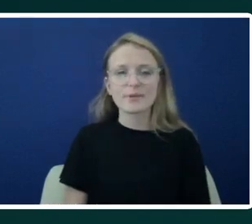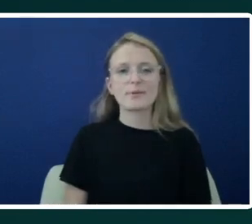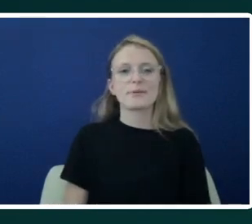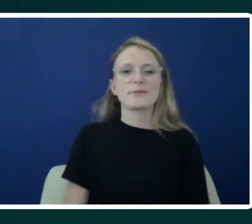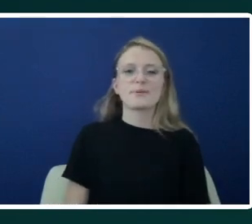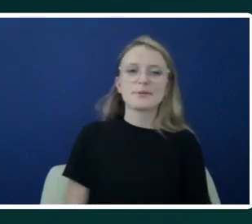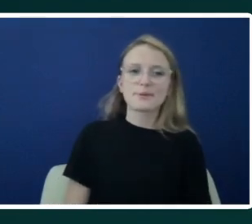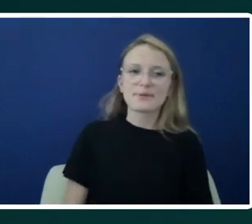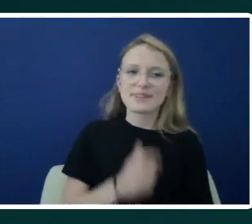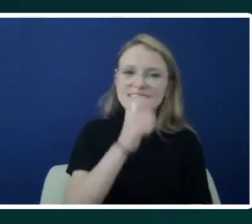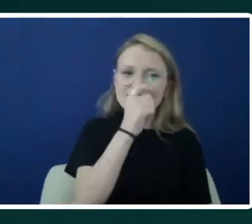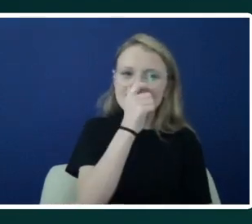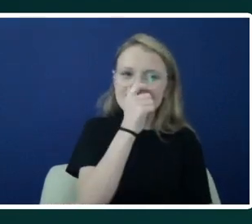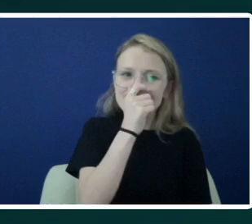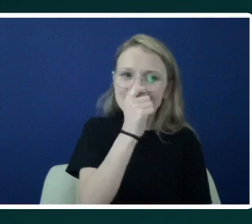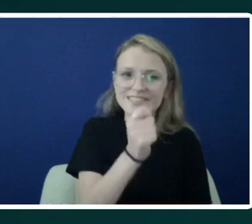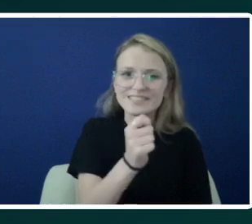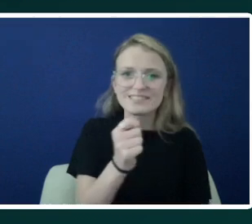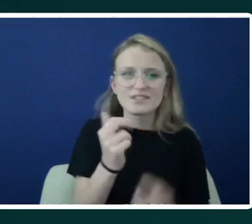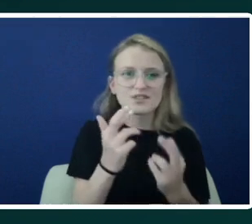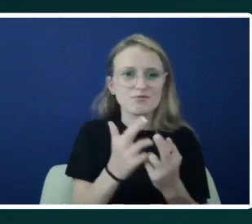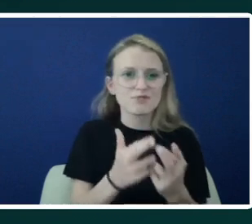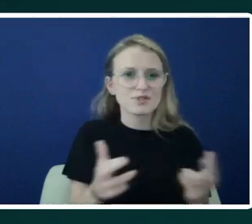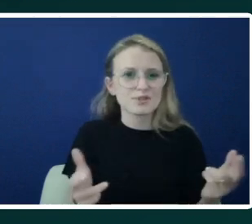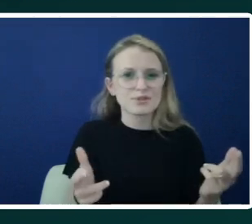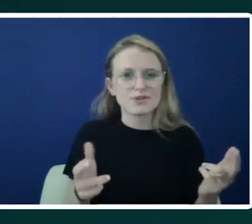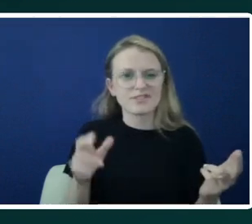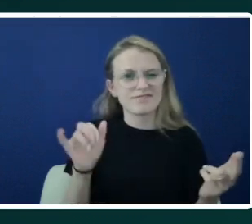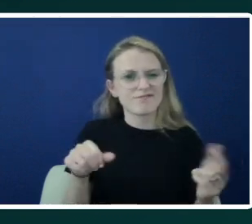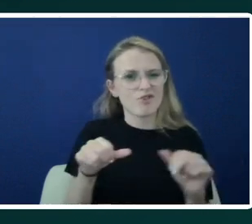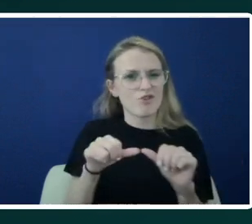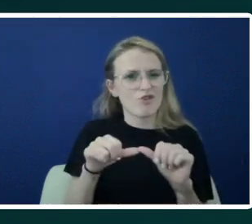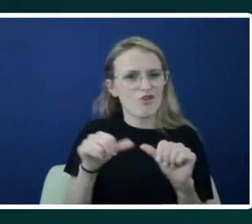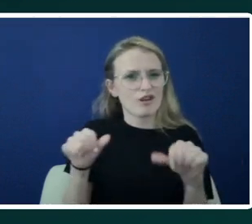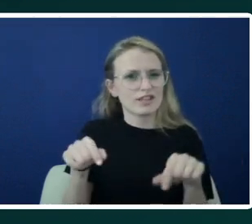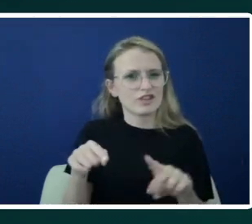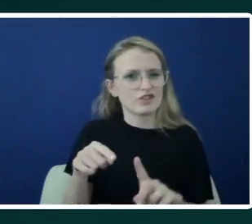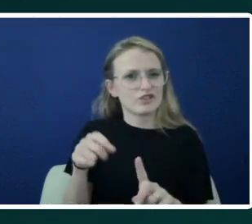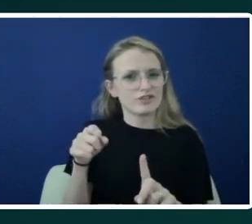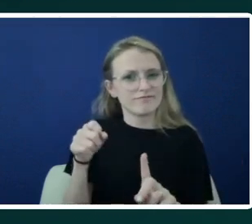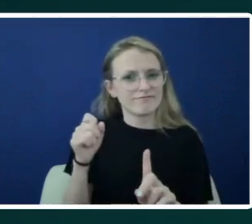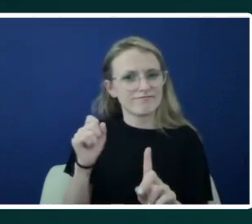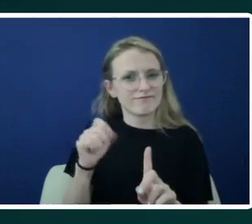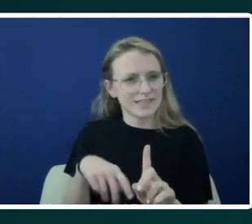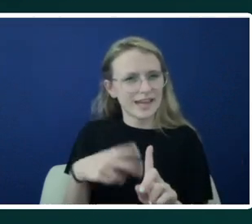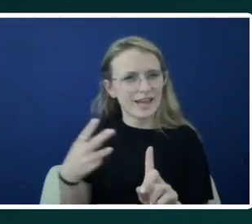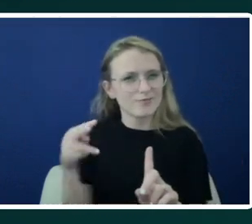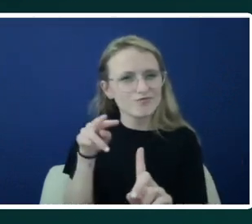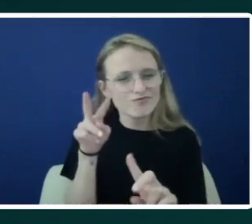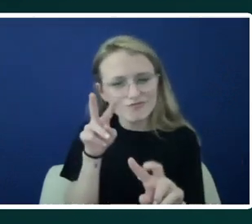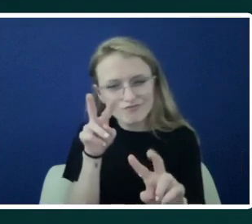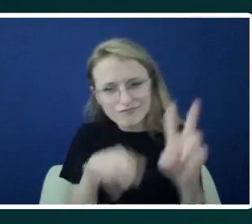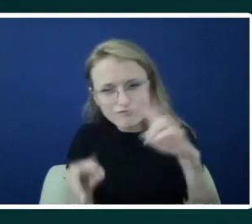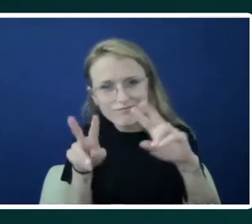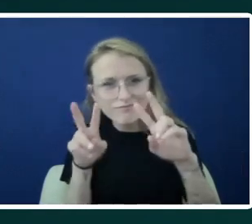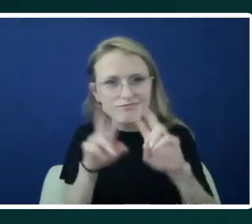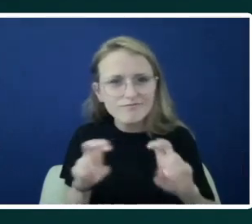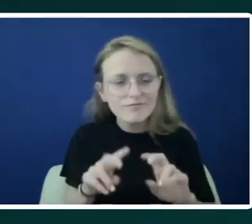to me, source anyway, the idea that architecture could be a place to look. Okay. So, throughout our